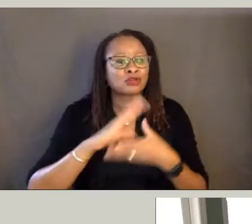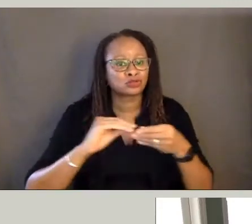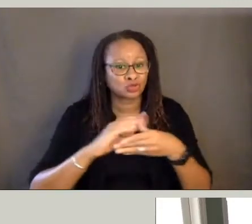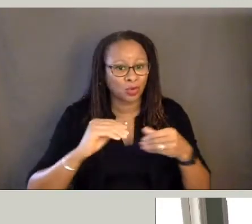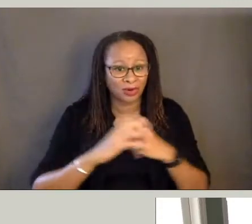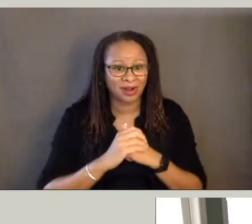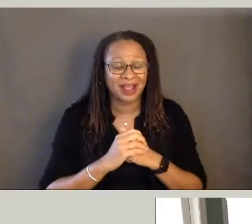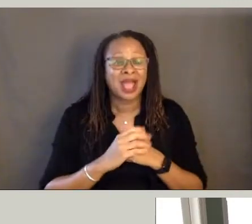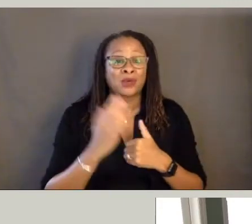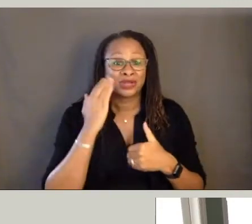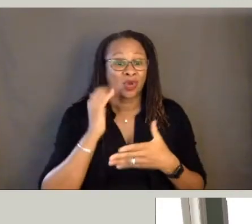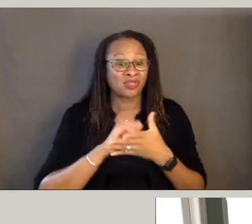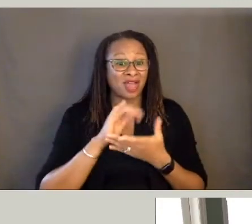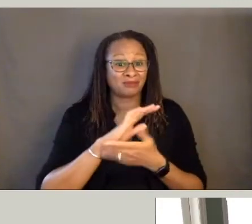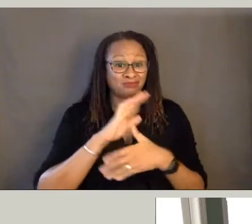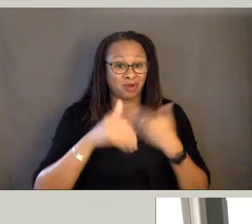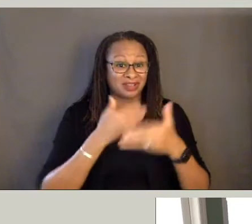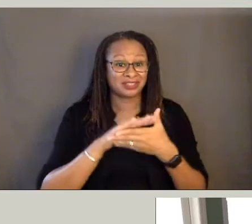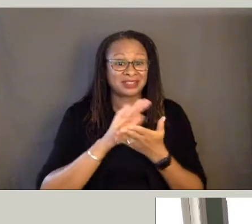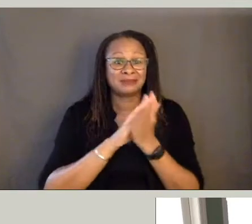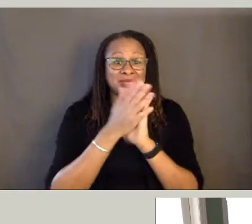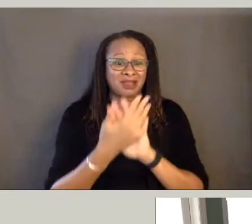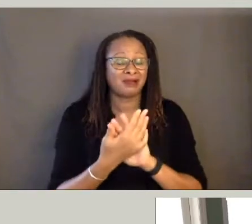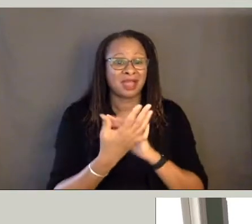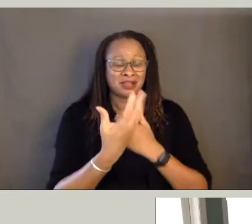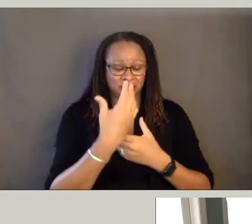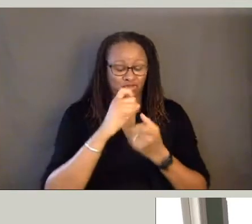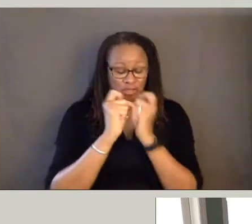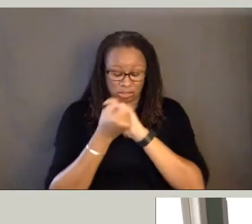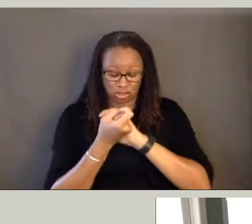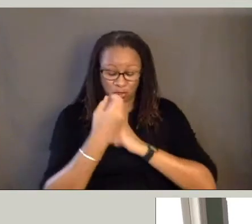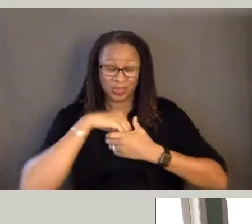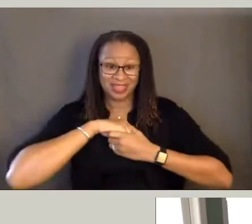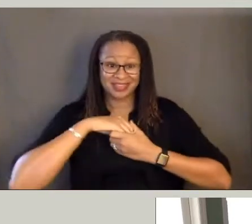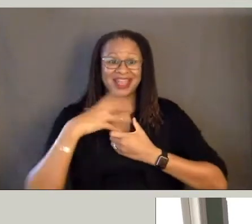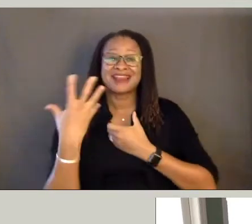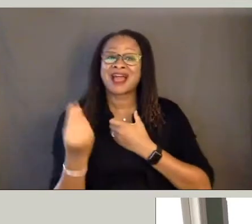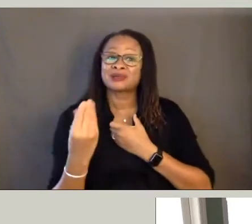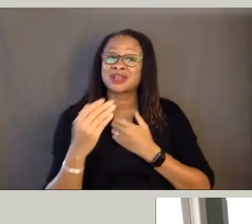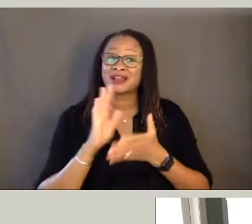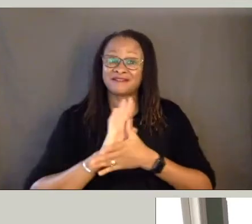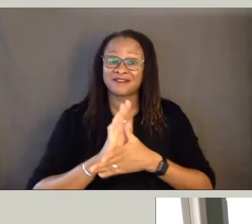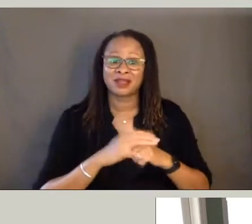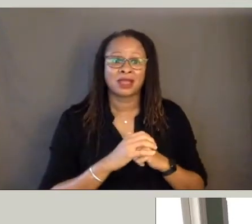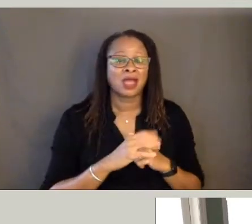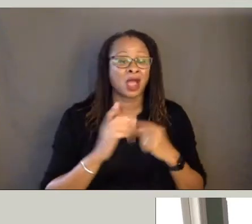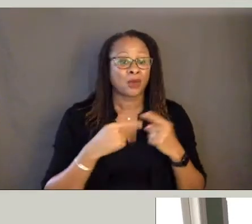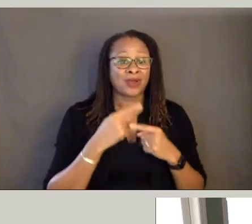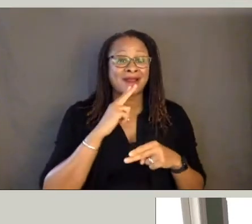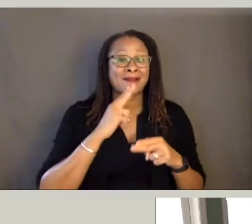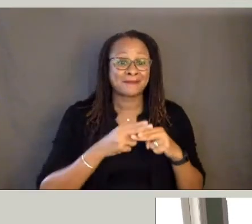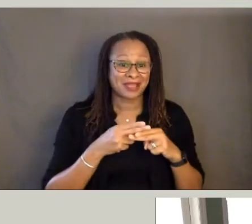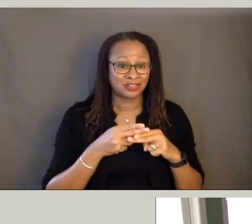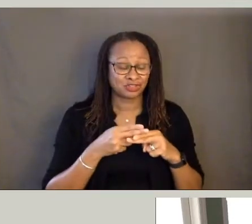within and outside of the film. Now, as I mentioned earlier, when we couldn't hire a trans person for a key role,